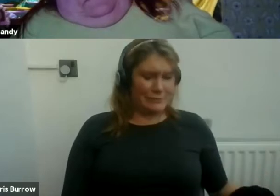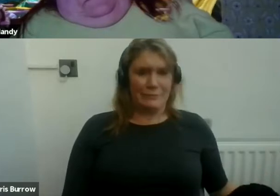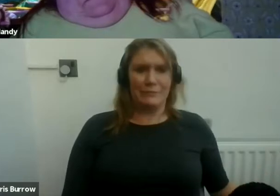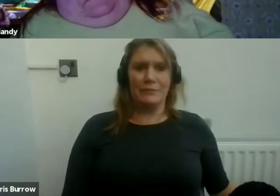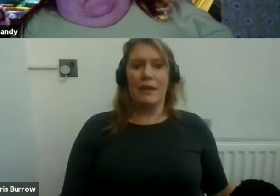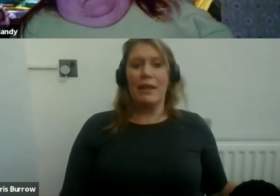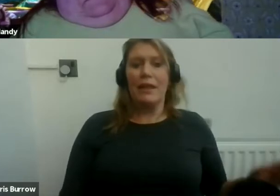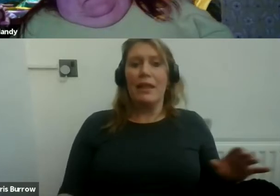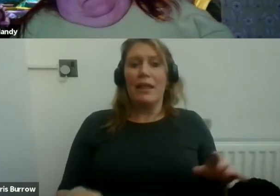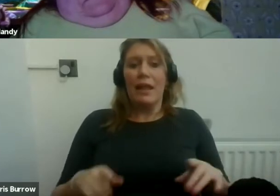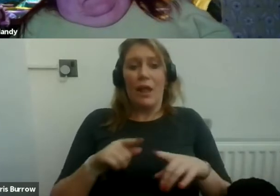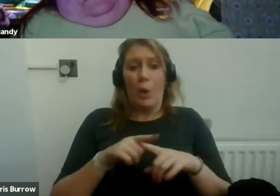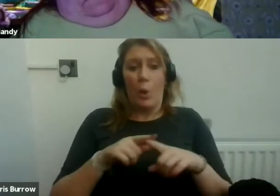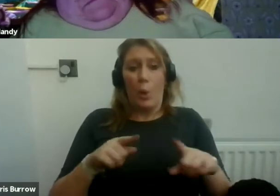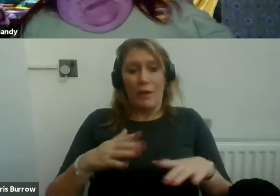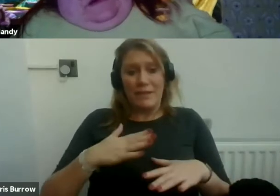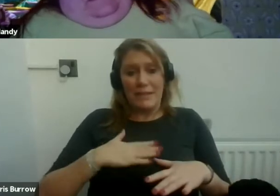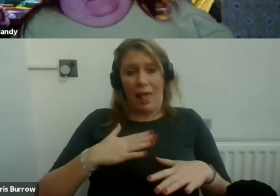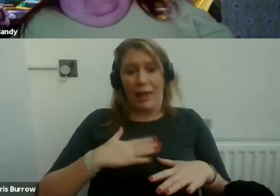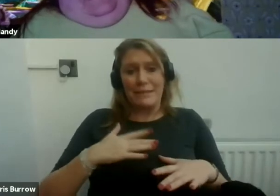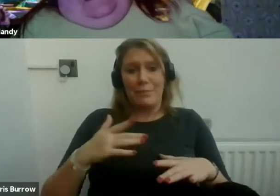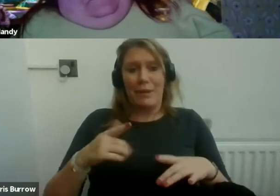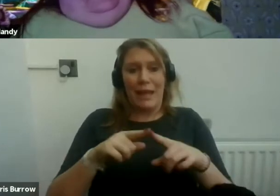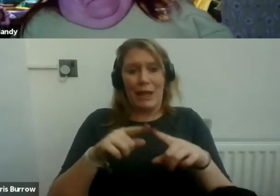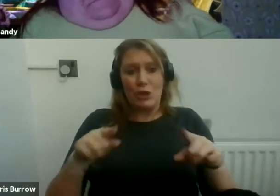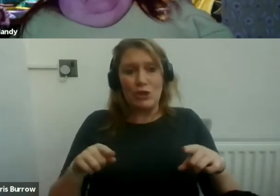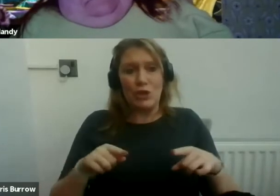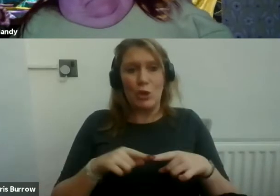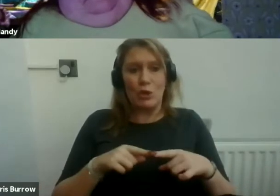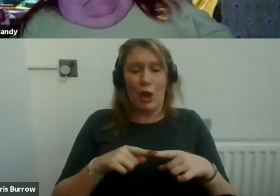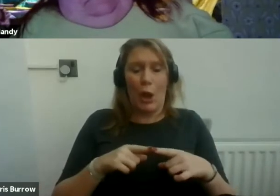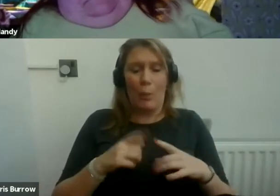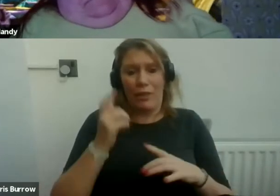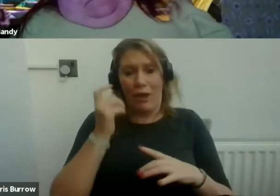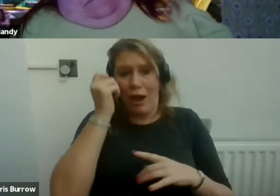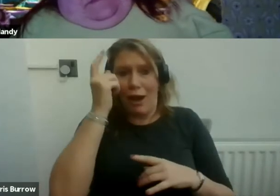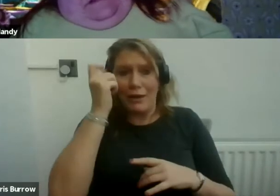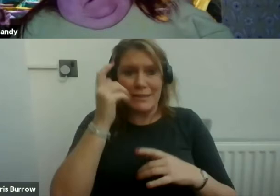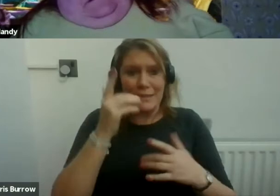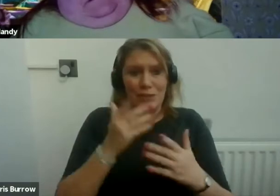liked to be in a rehearsal room acting off of other people's energy. Yes.